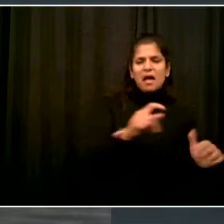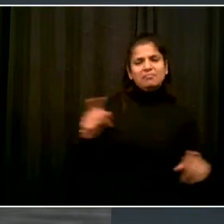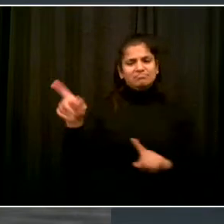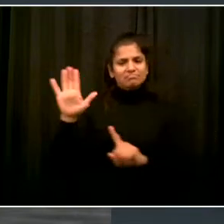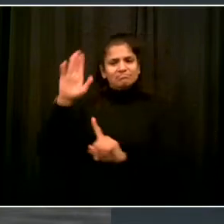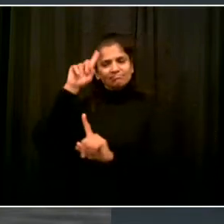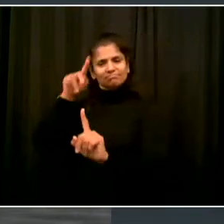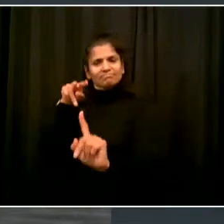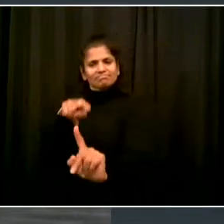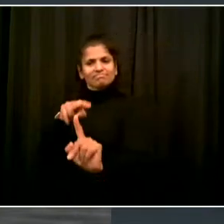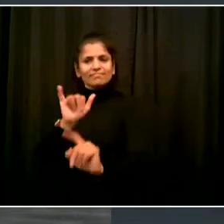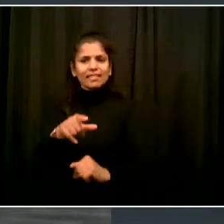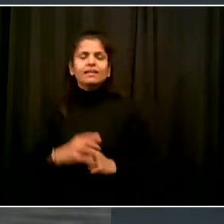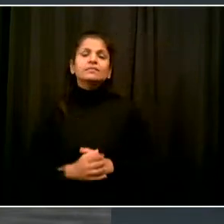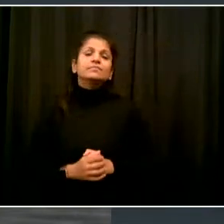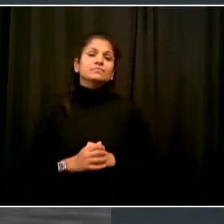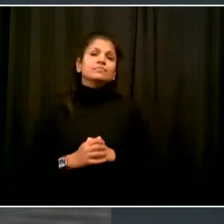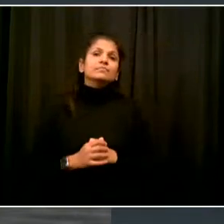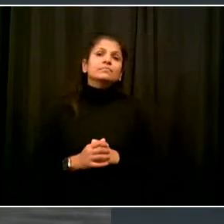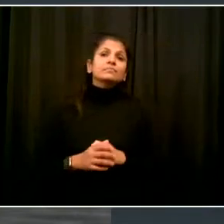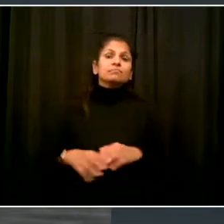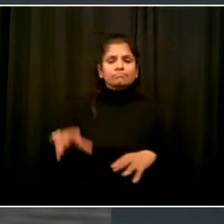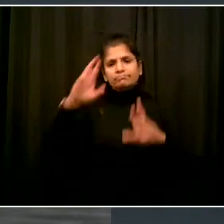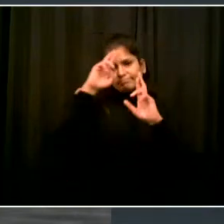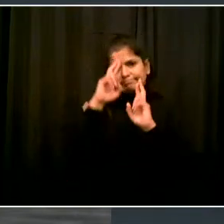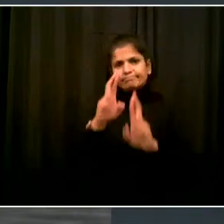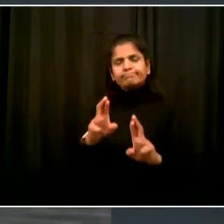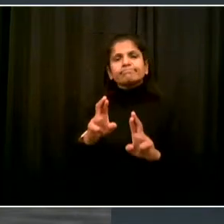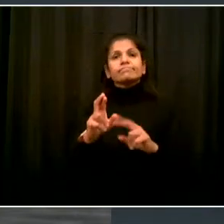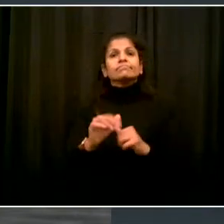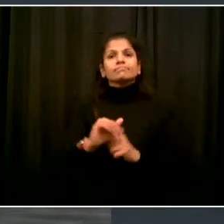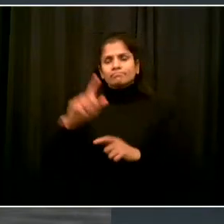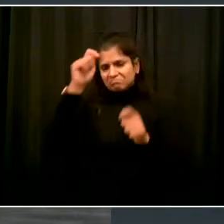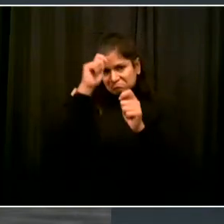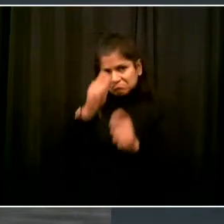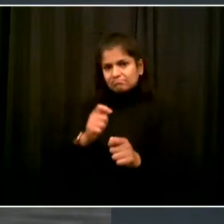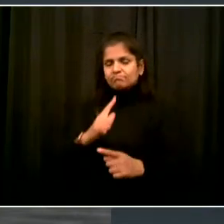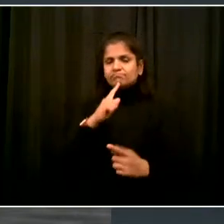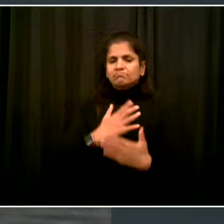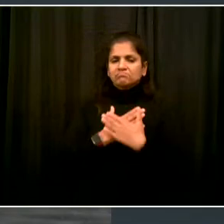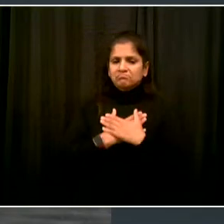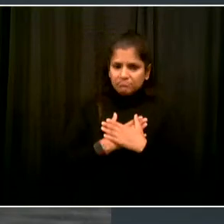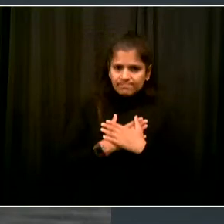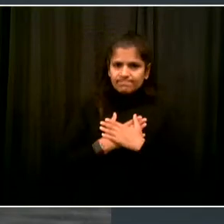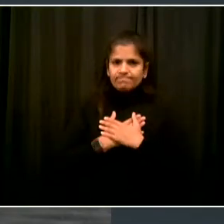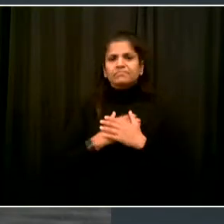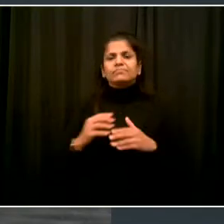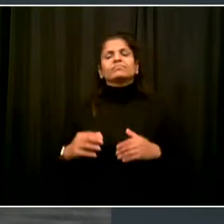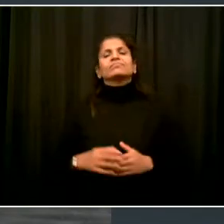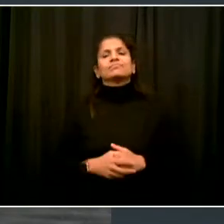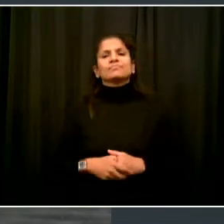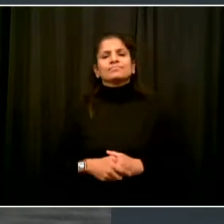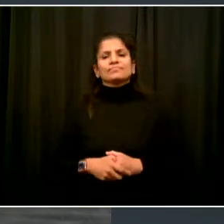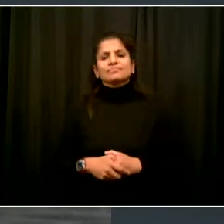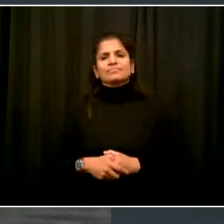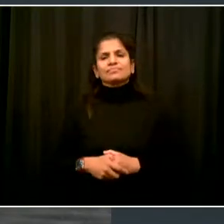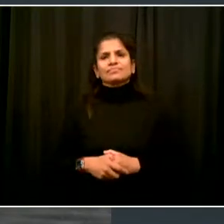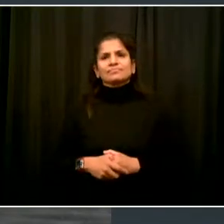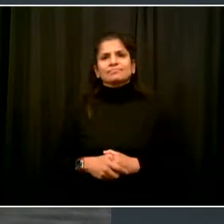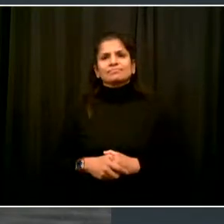GODODB LESSSS YOU. WE MISS YOUOU ALREADY. BUT WE LEARNED A LOT AND BECAME BETTER BECAUSE OF YOU. AND WE'LL CARRY ON YOUR WORK.